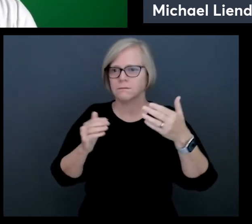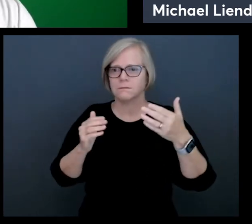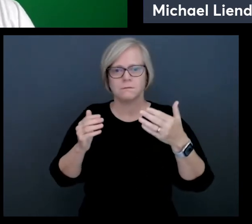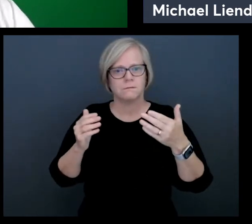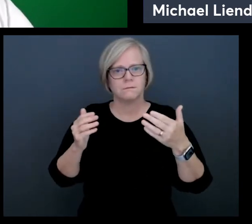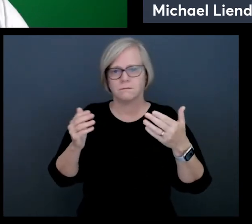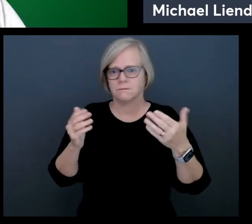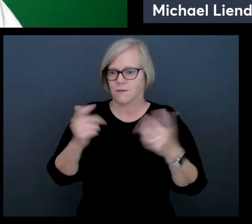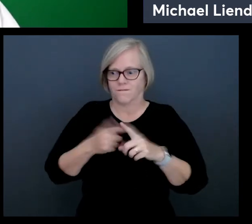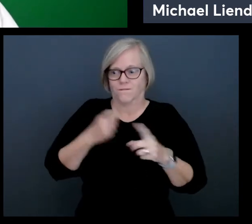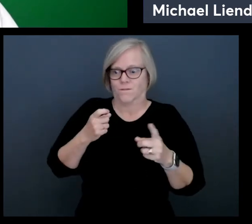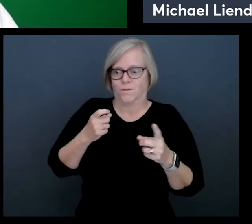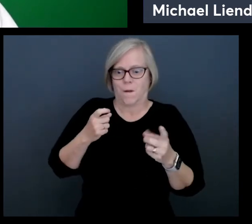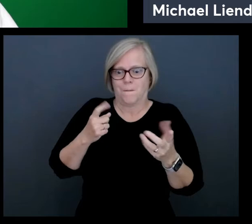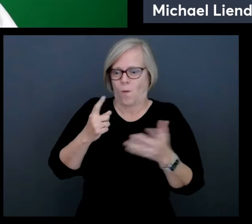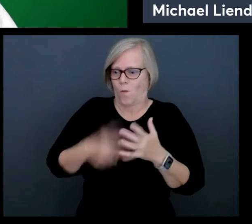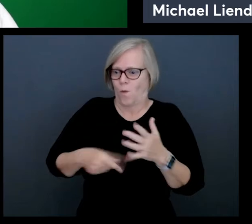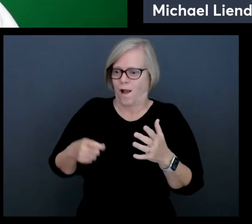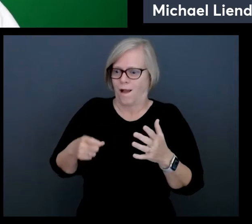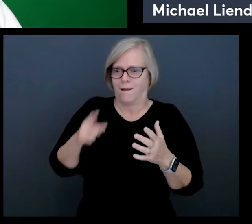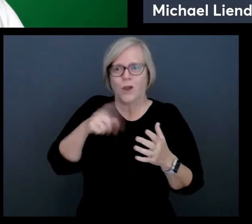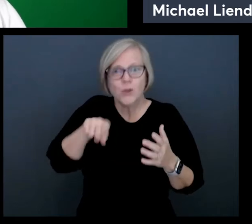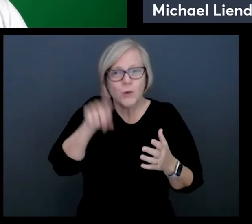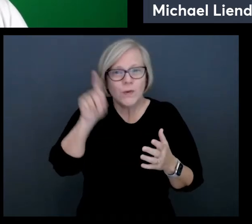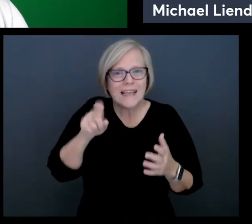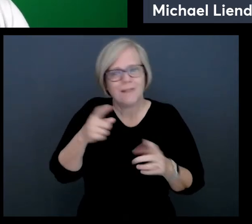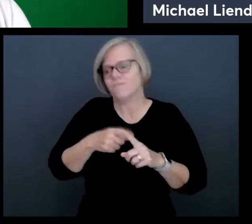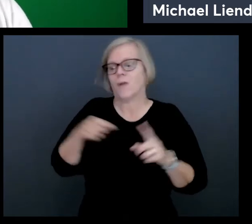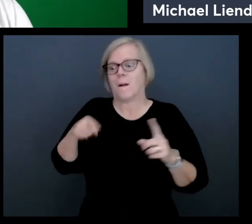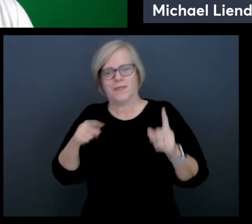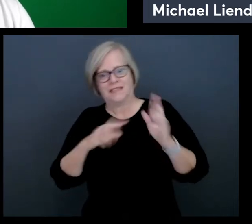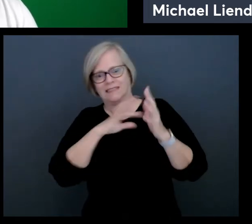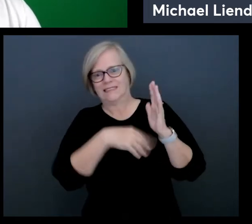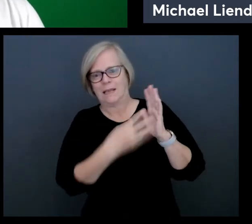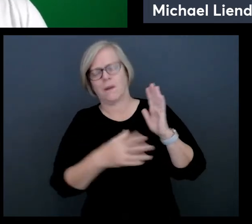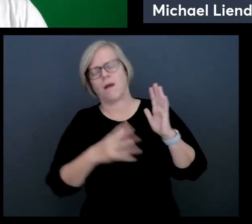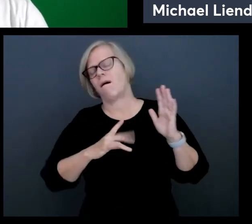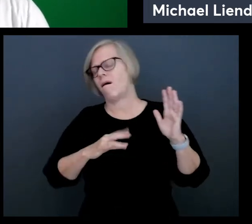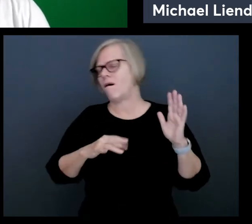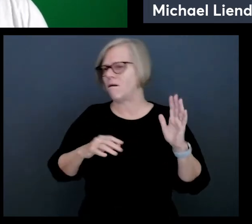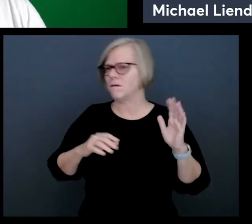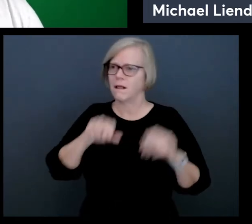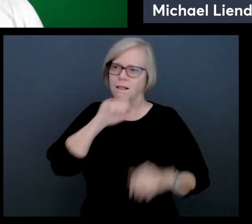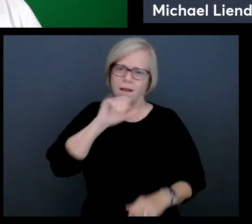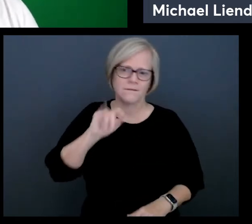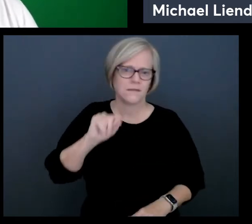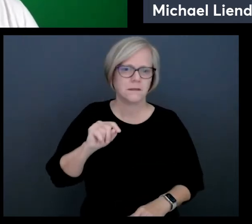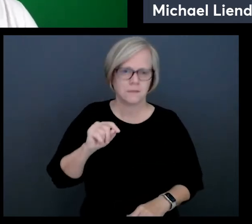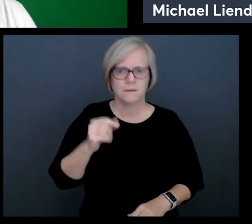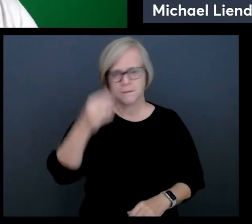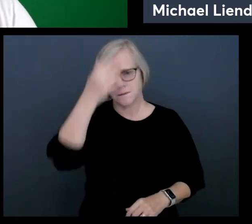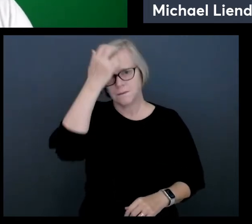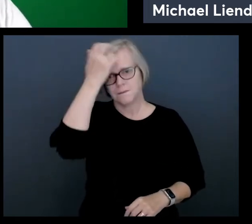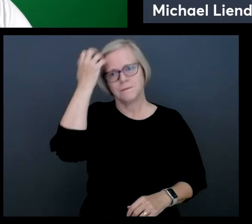based off of what you actually need, all from this schema, so I really love it.